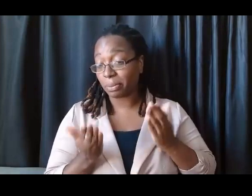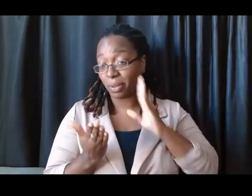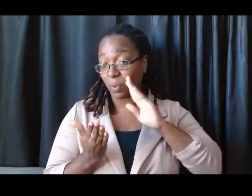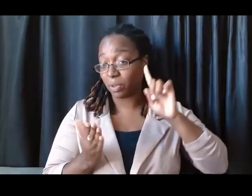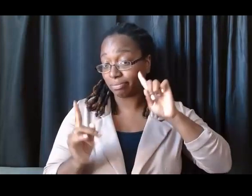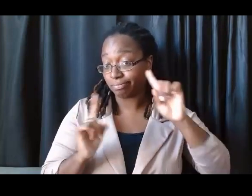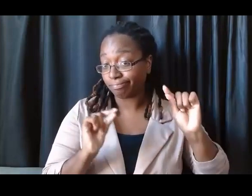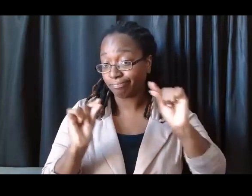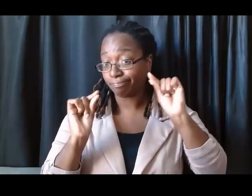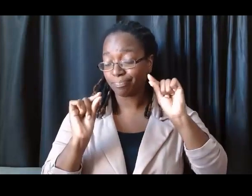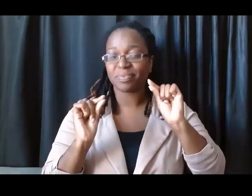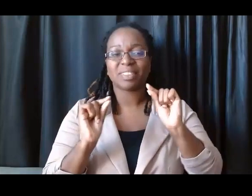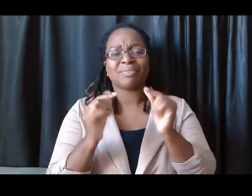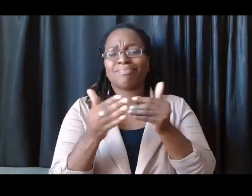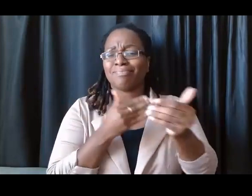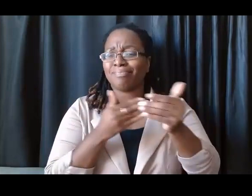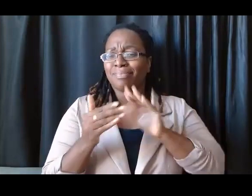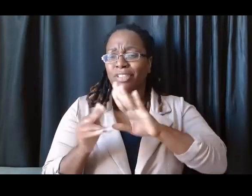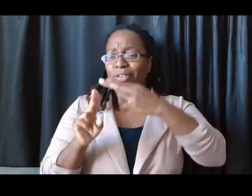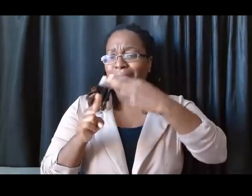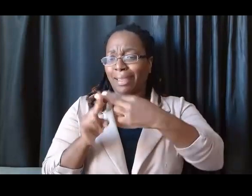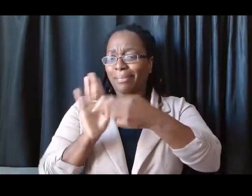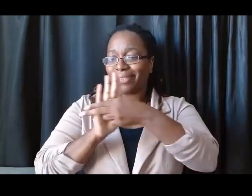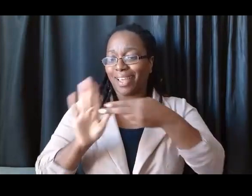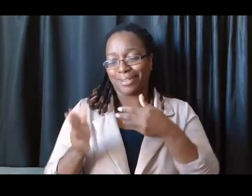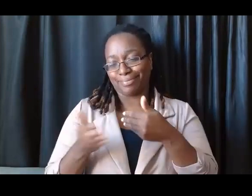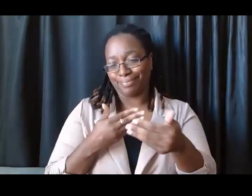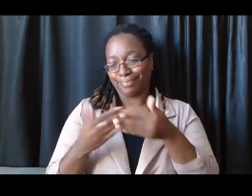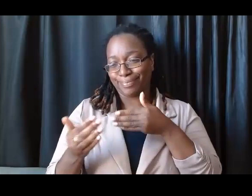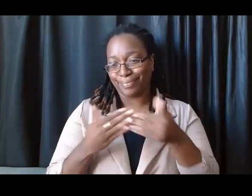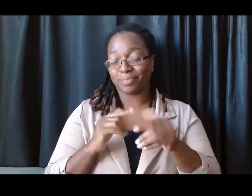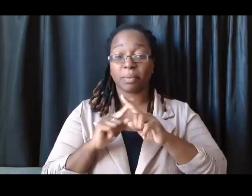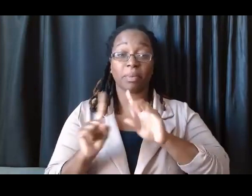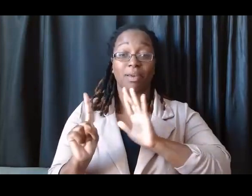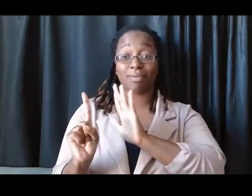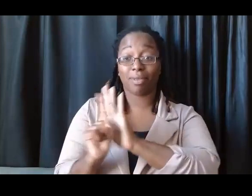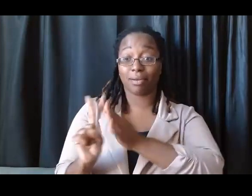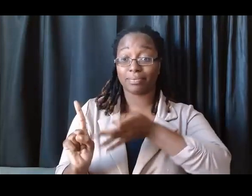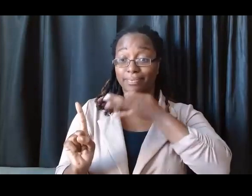But really regardless of the title, these professionals what they do is they provide